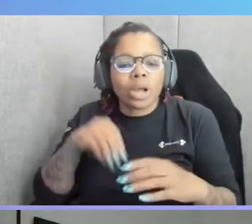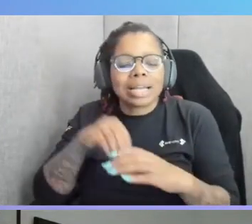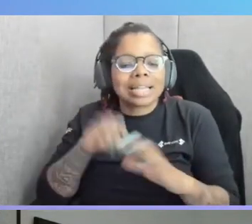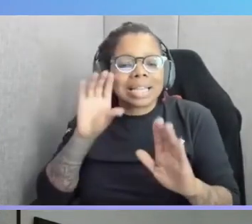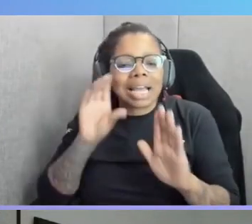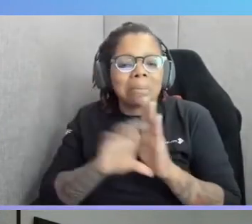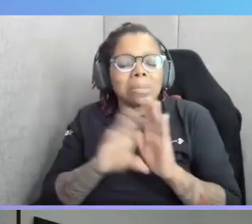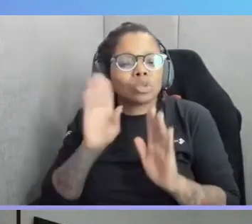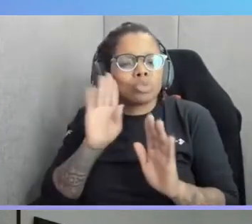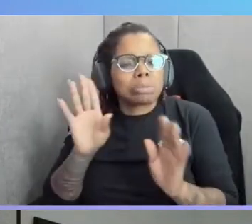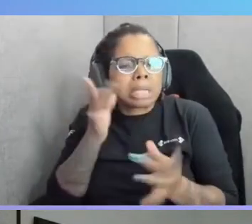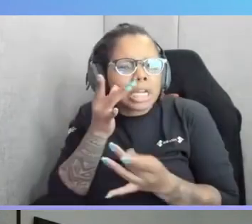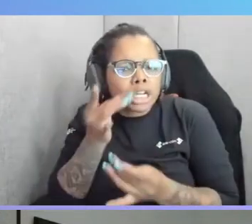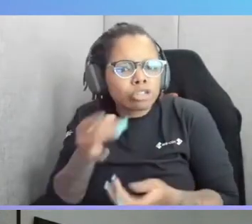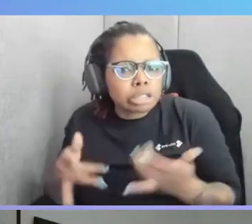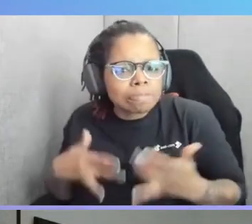interest or delight and kind of bring that out as well. In the